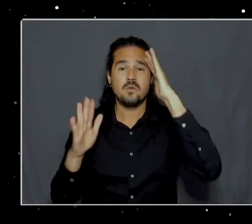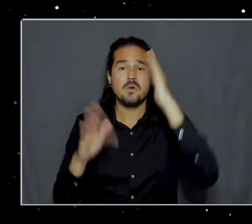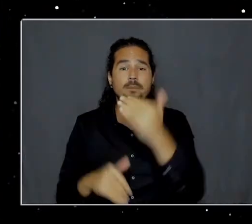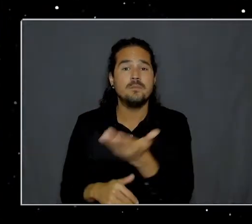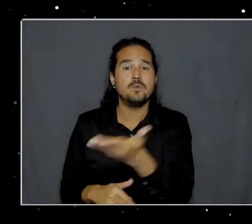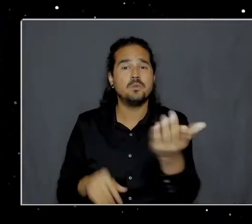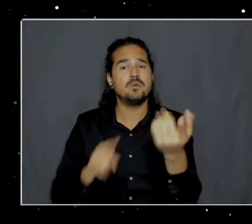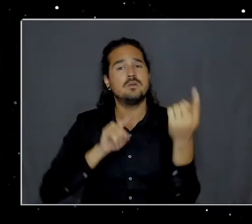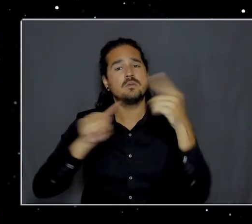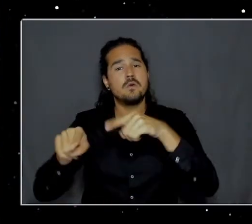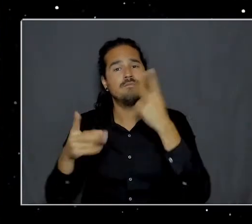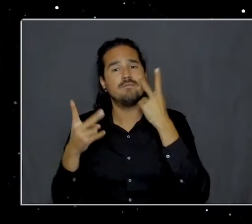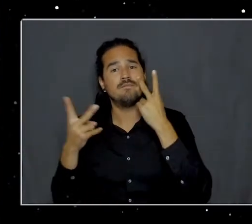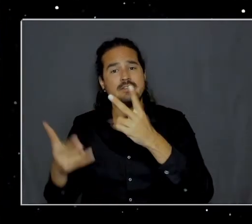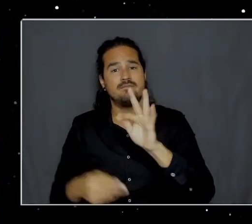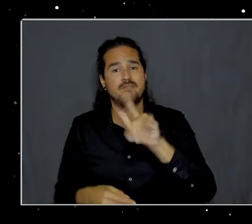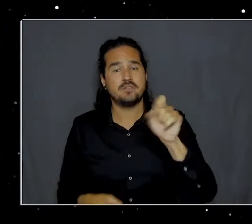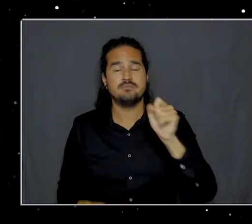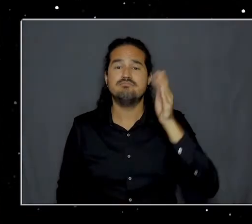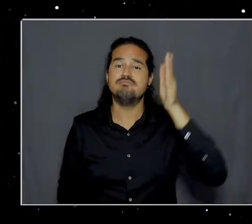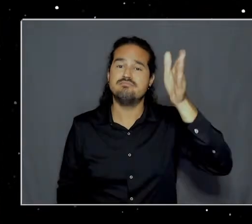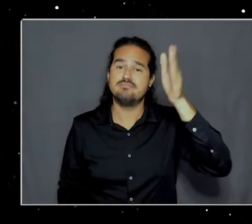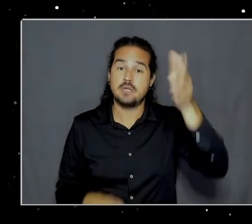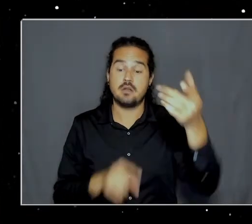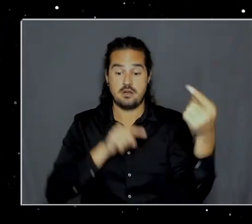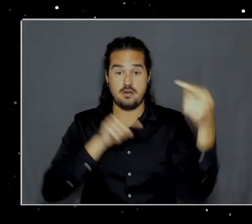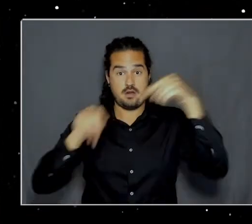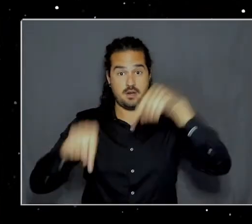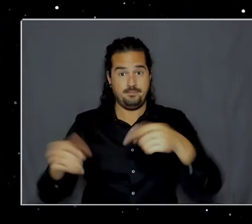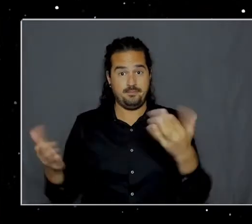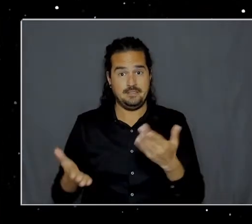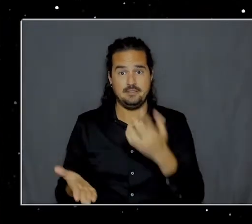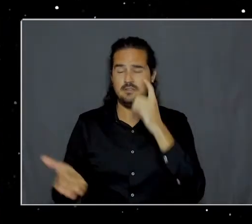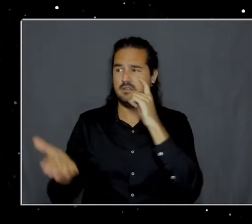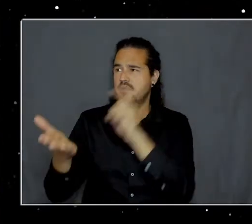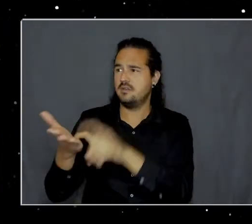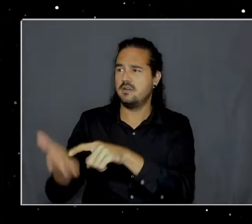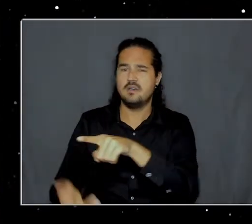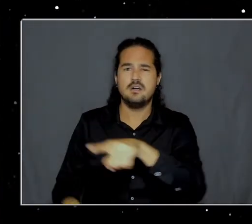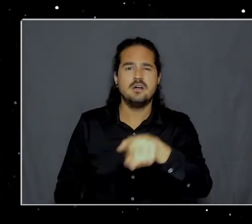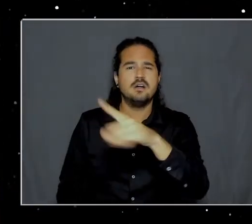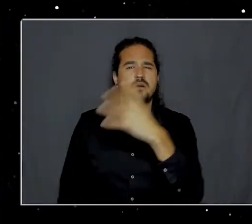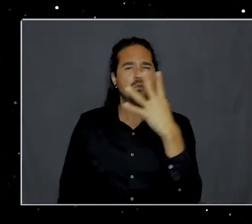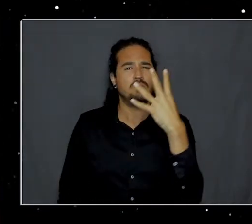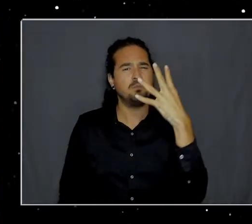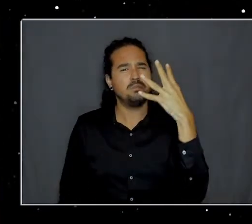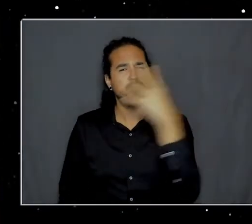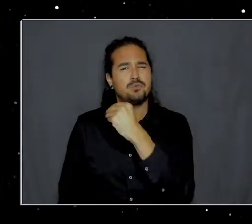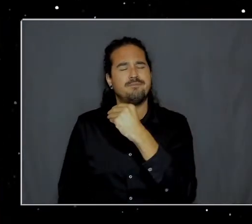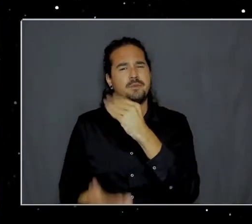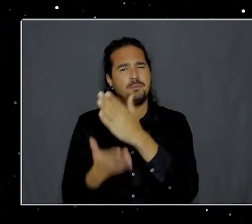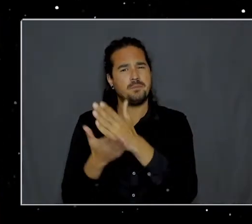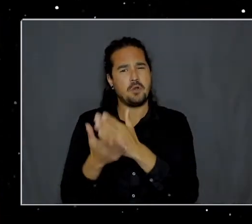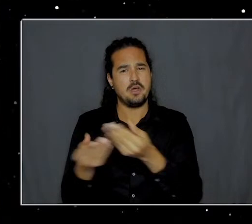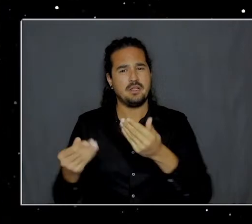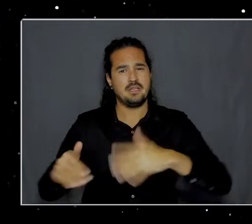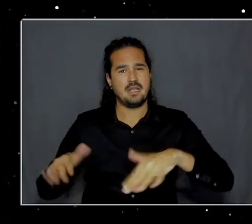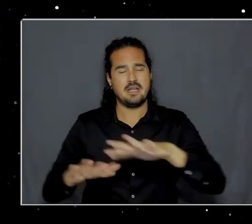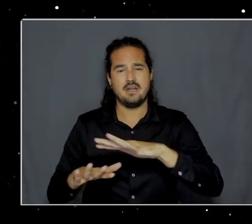WILL NOT JUST SEE THIS SITE AS A